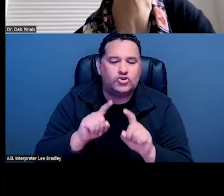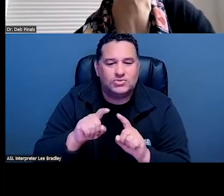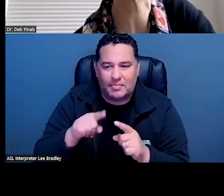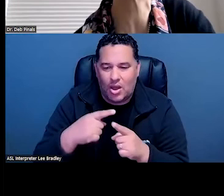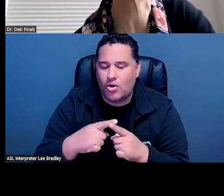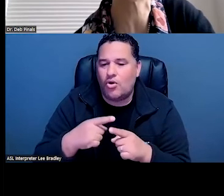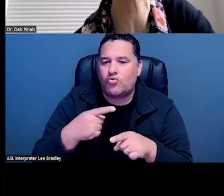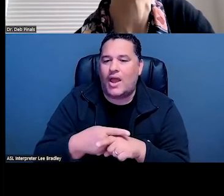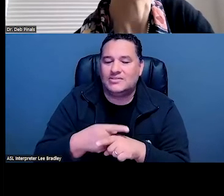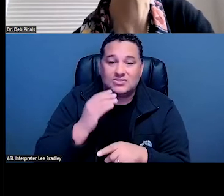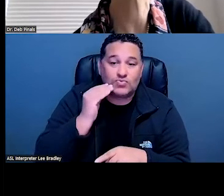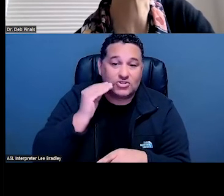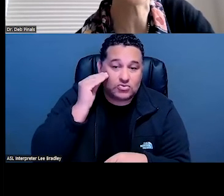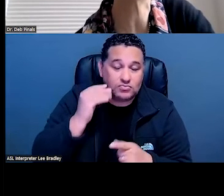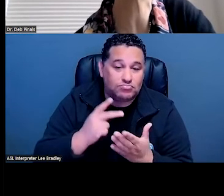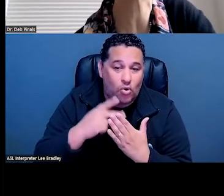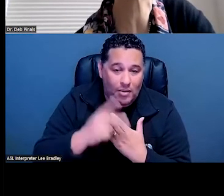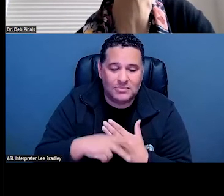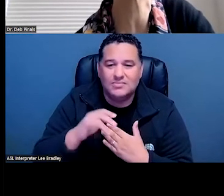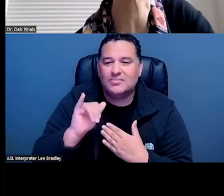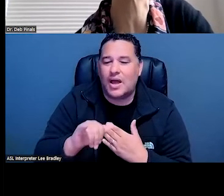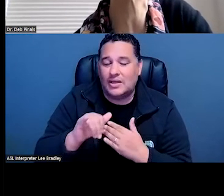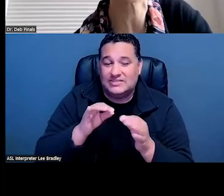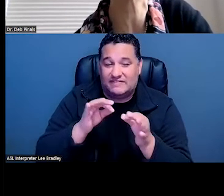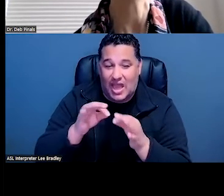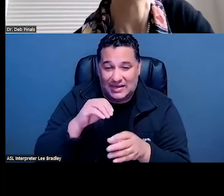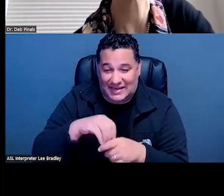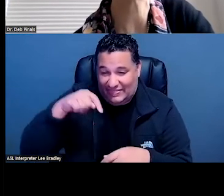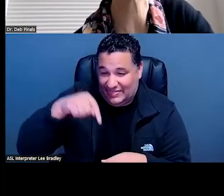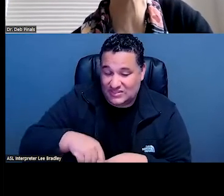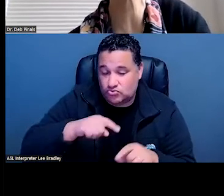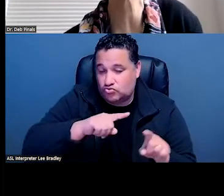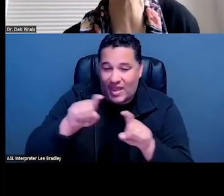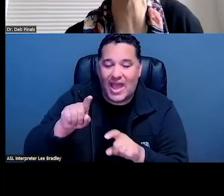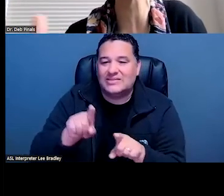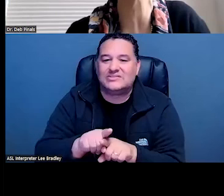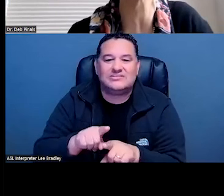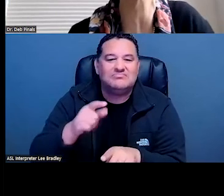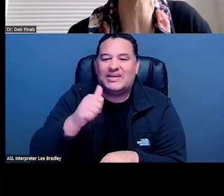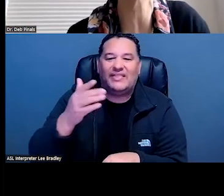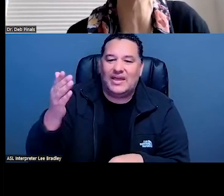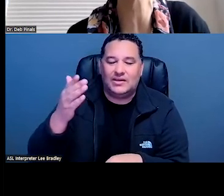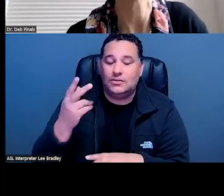STABILIZATION CENTERS. AND THEN, THEN, QUESTIONS ARE BEG ASKED ABOUT, CRISIS RESIDENTIAL PROGRAMS. WHICH ARE